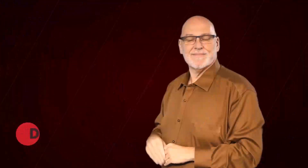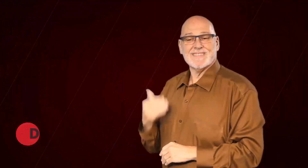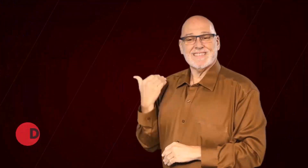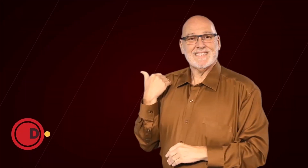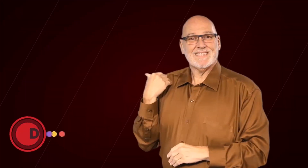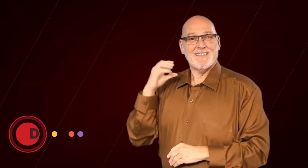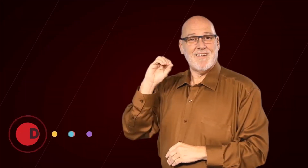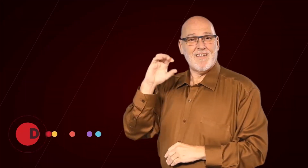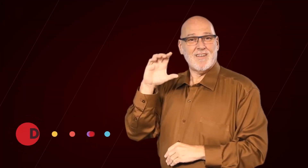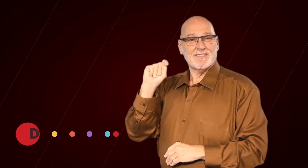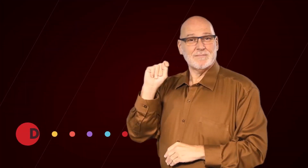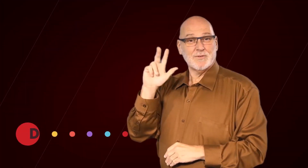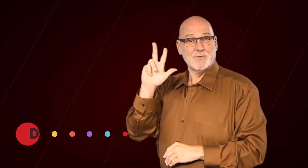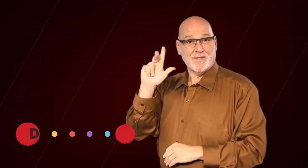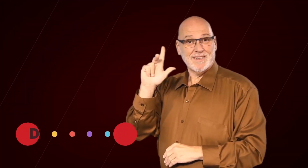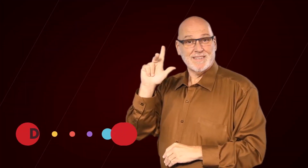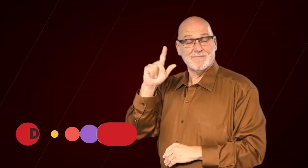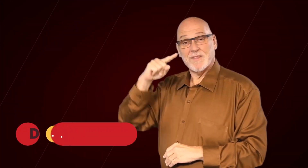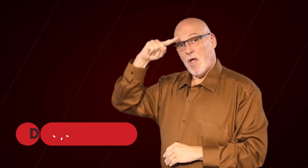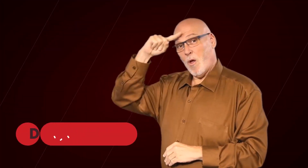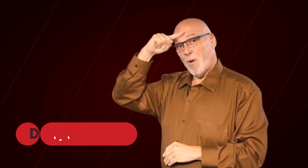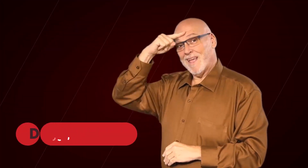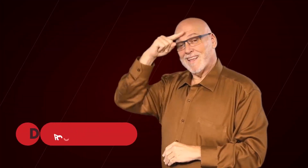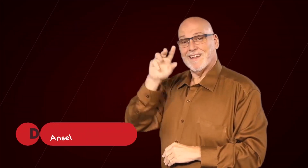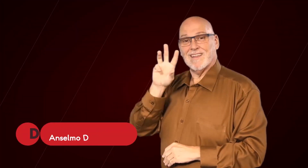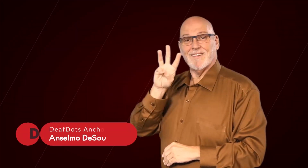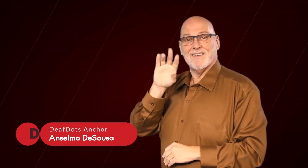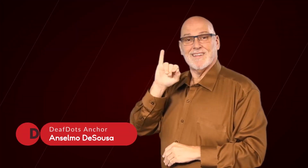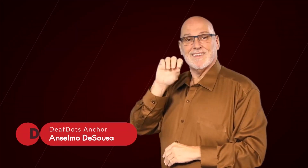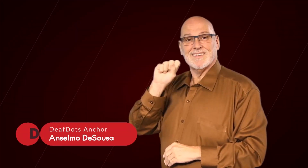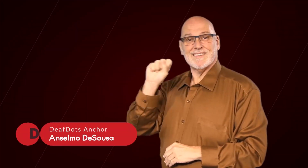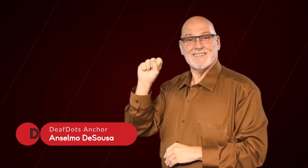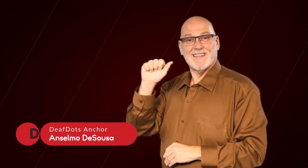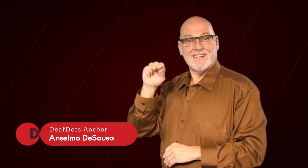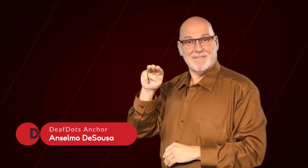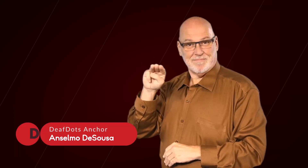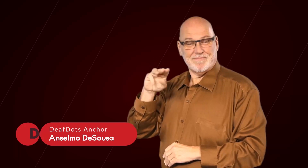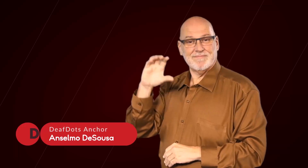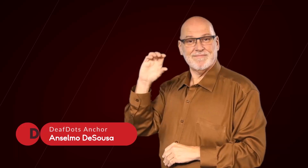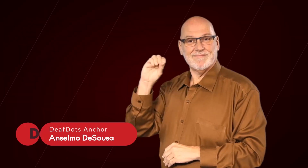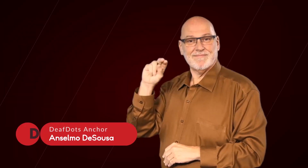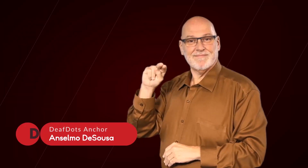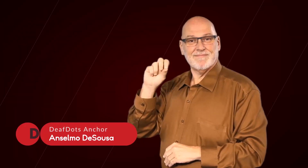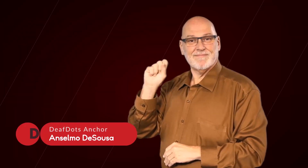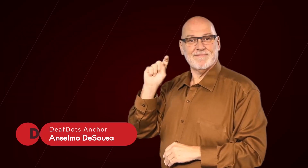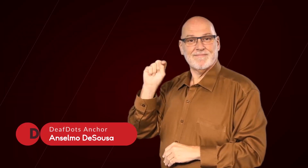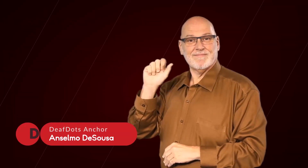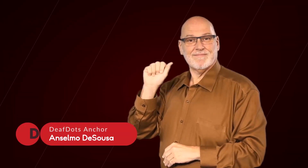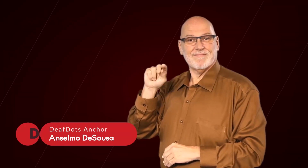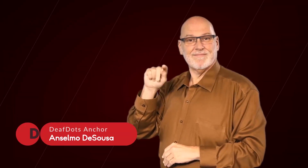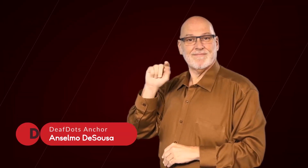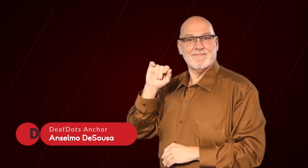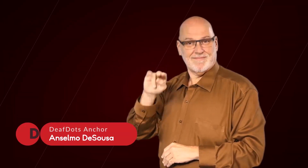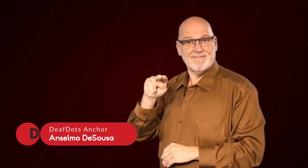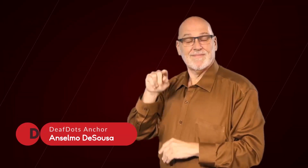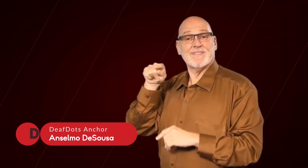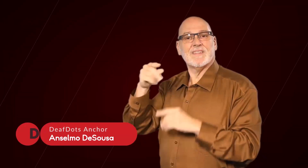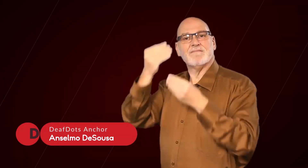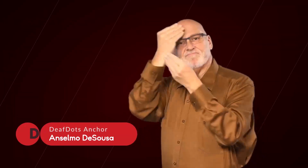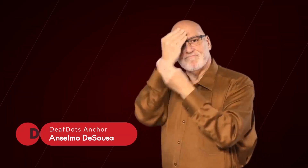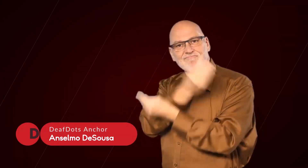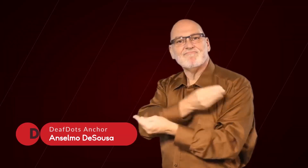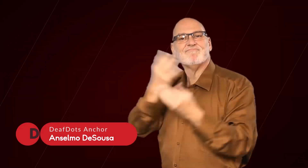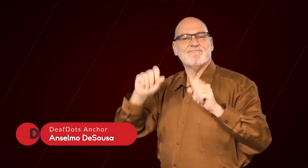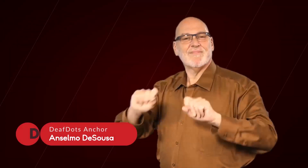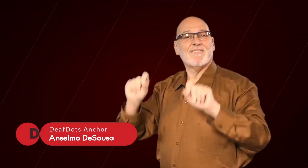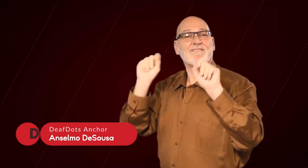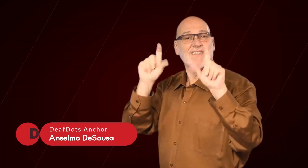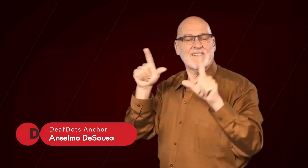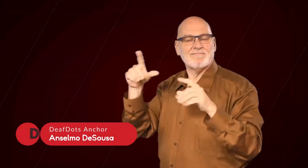[ANSELMO]: On October 23, Wissam Constantin announced in a vlog